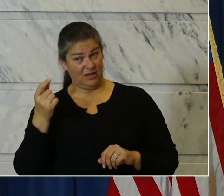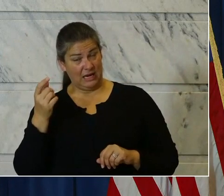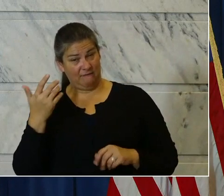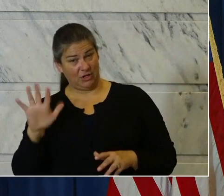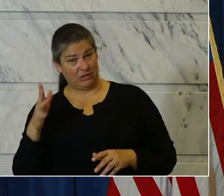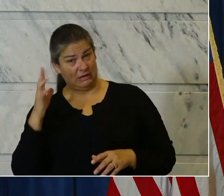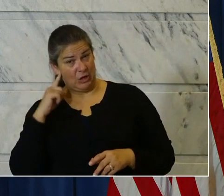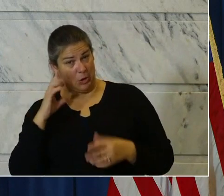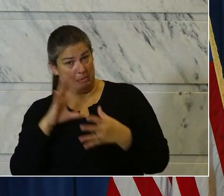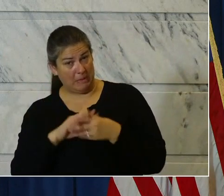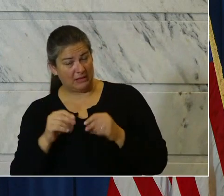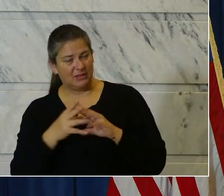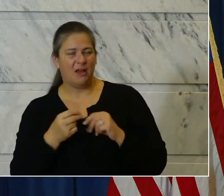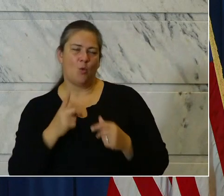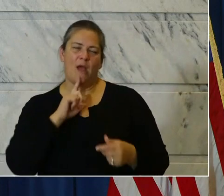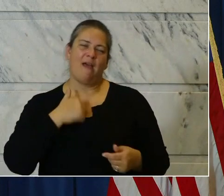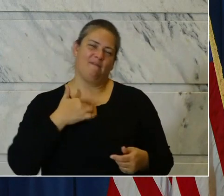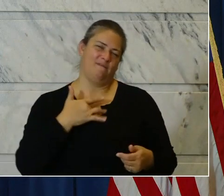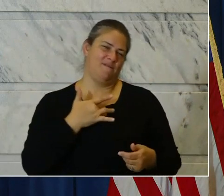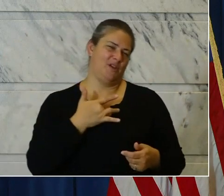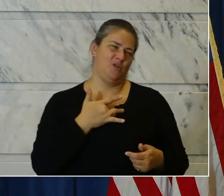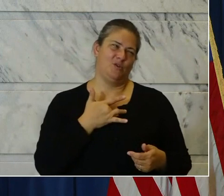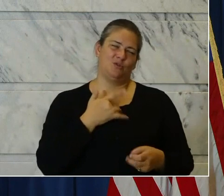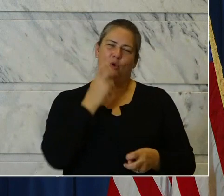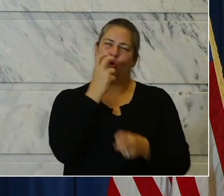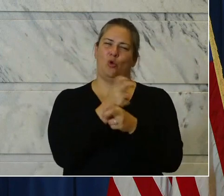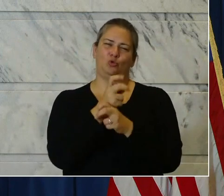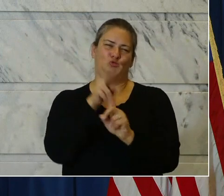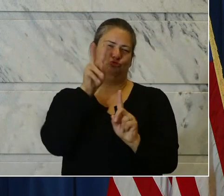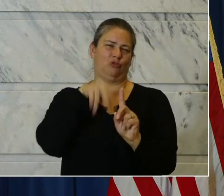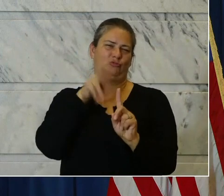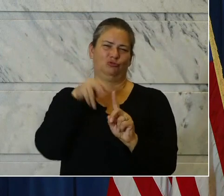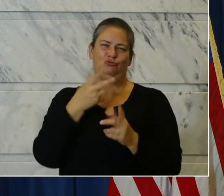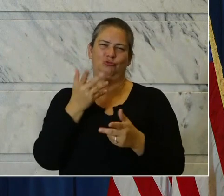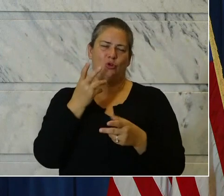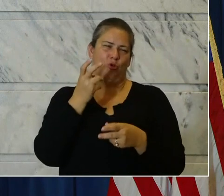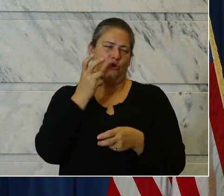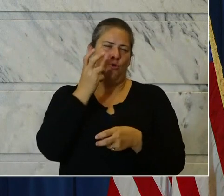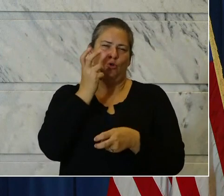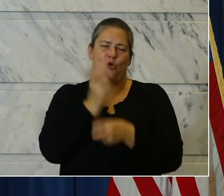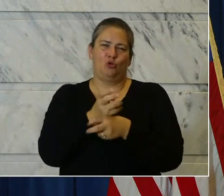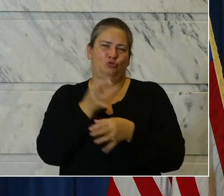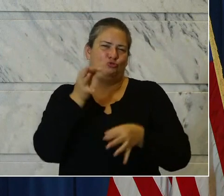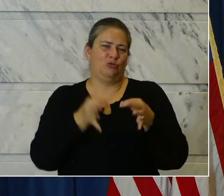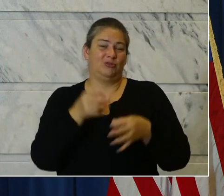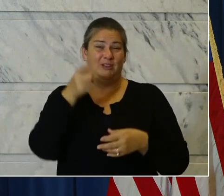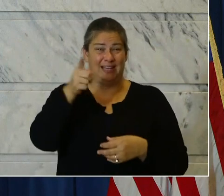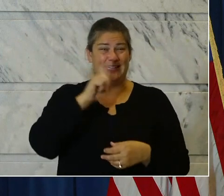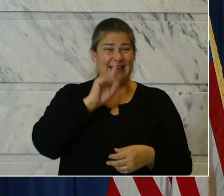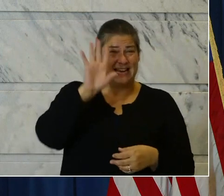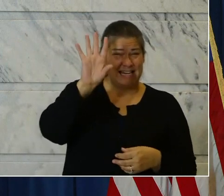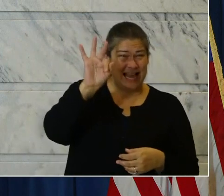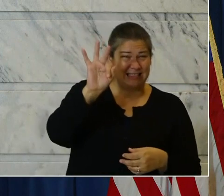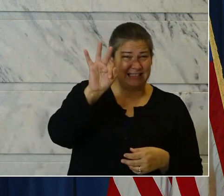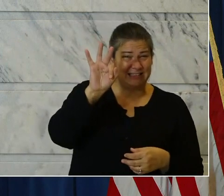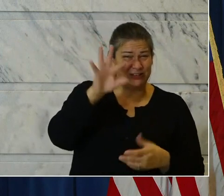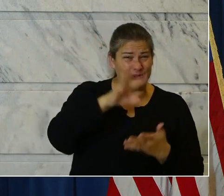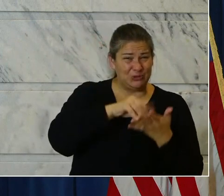GETTING THAT. THANK THEY'RE TRYING. I THINK SHOT I THINK